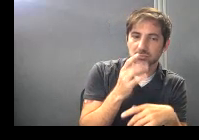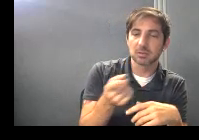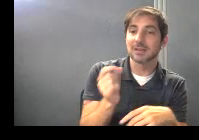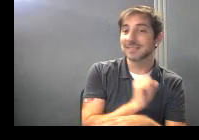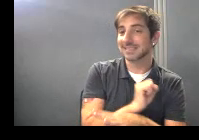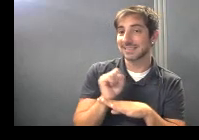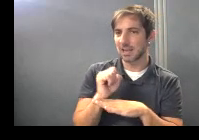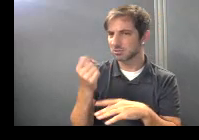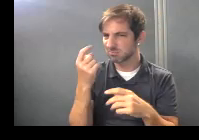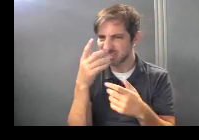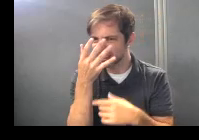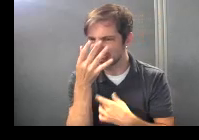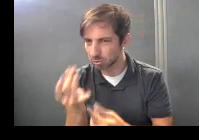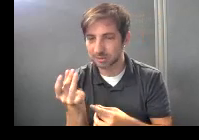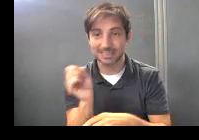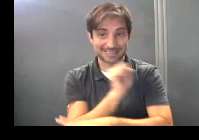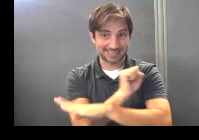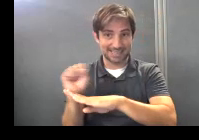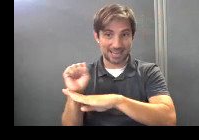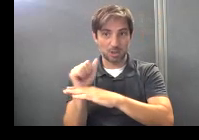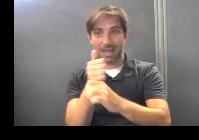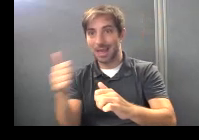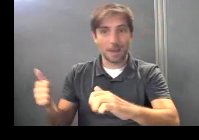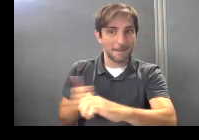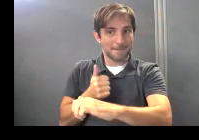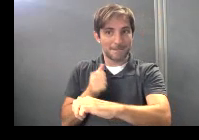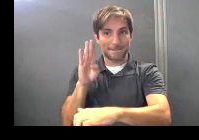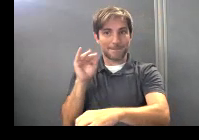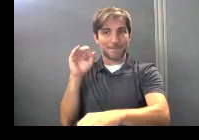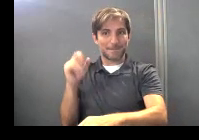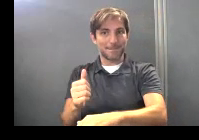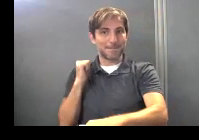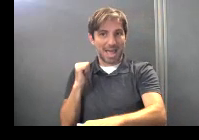YOUR STAGE AND BACKSTAGE, CAN YOU ACCESS THE STAGE?